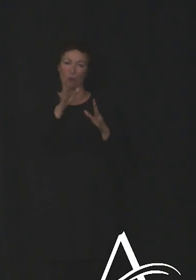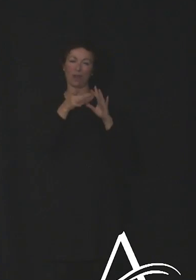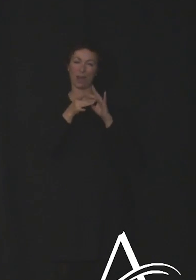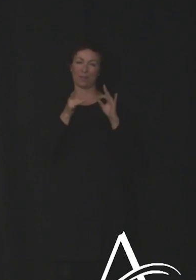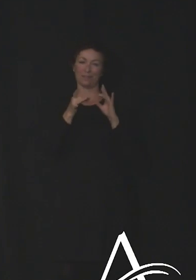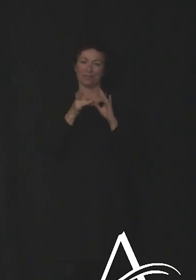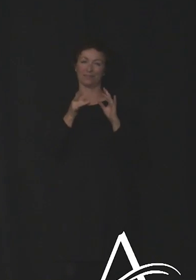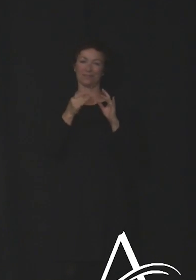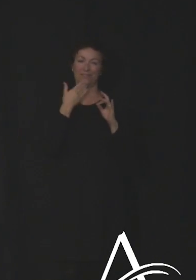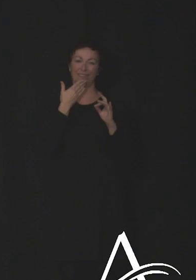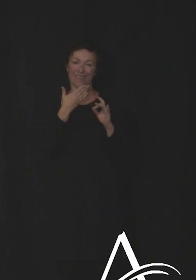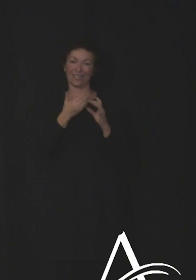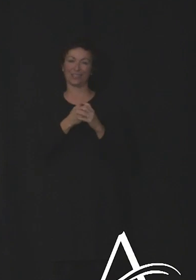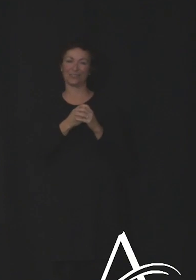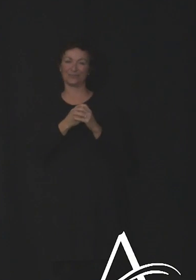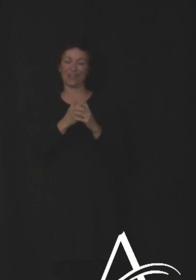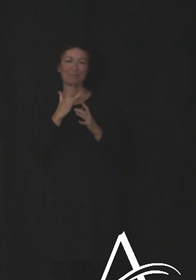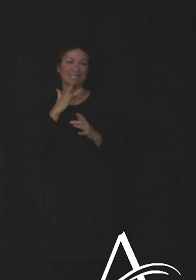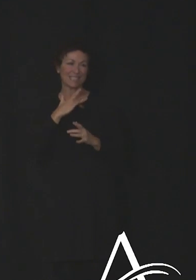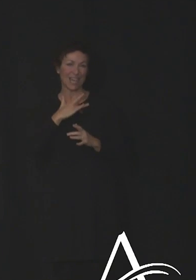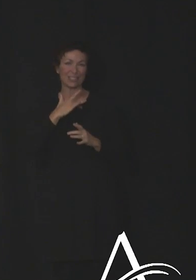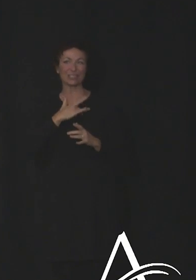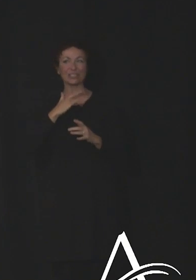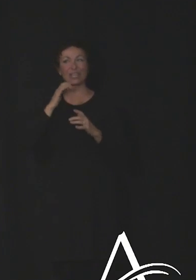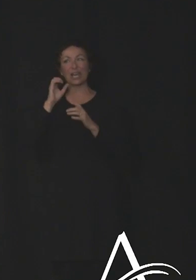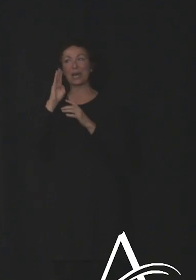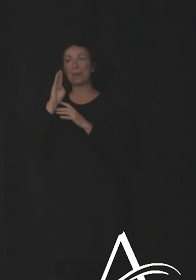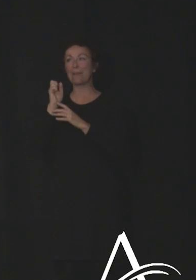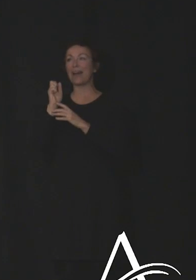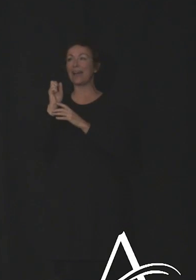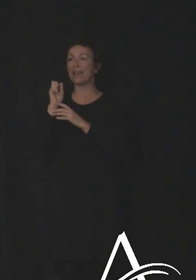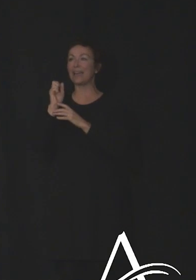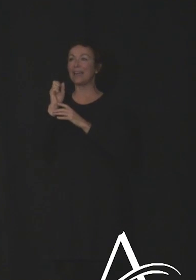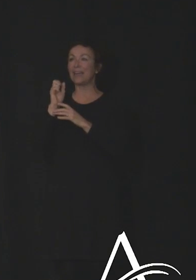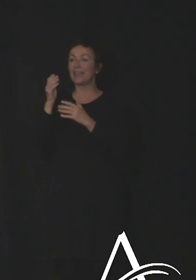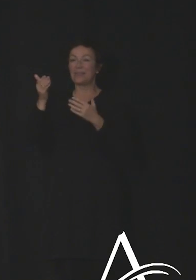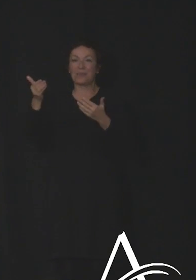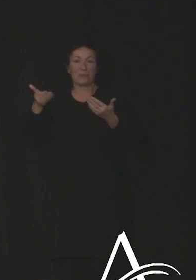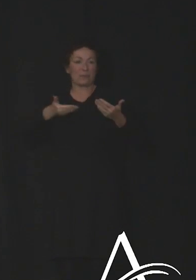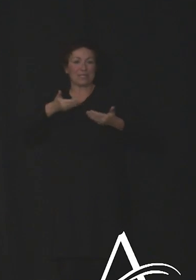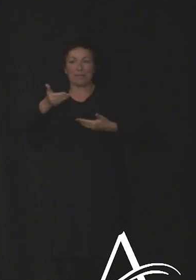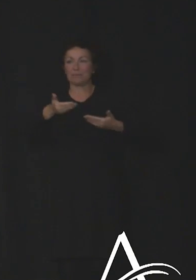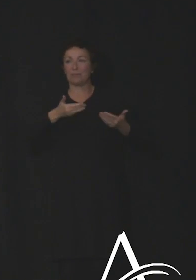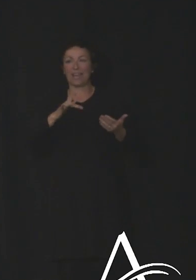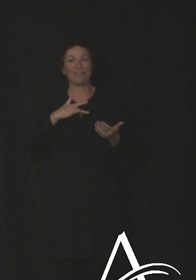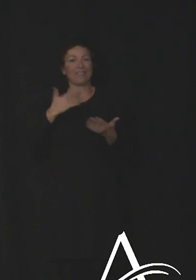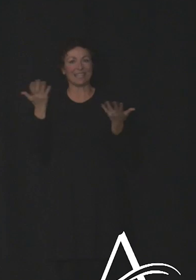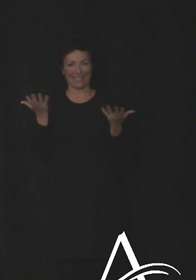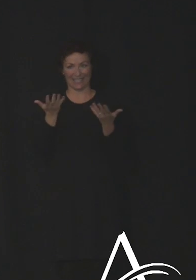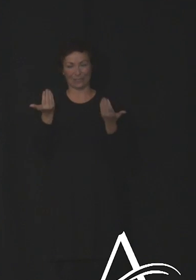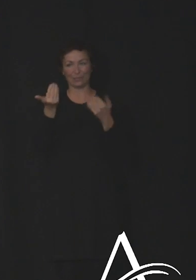Well I'm touched by the reception I feel I've received here tonight.